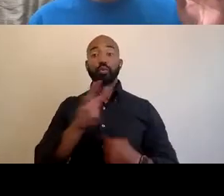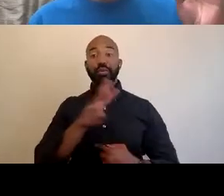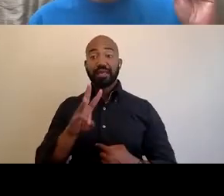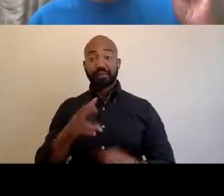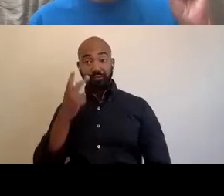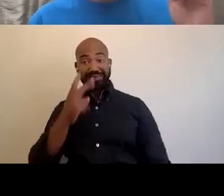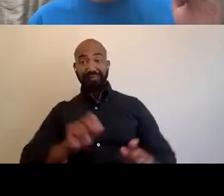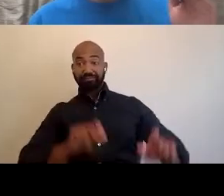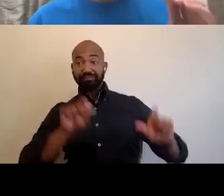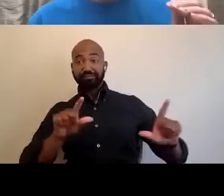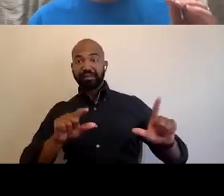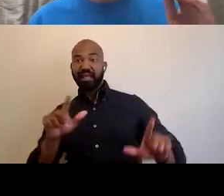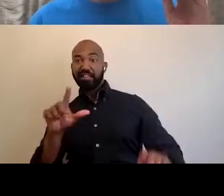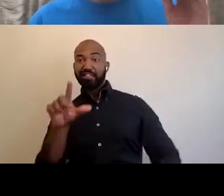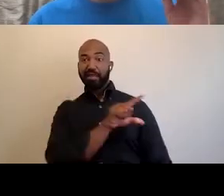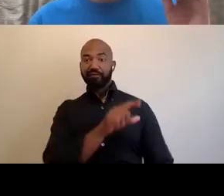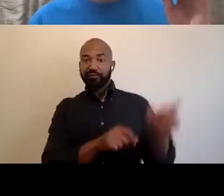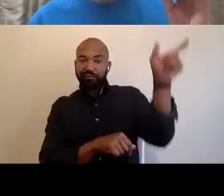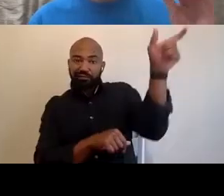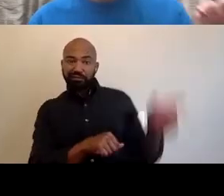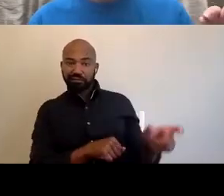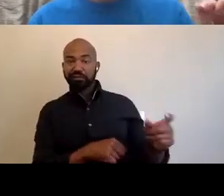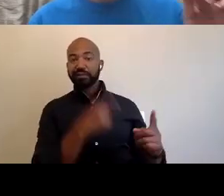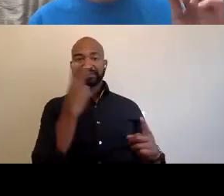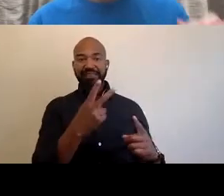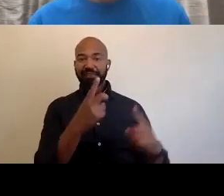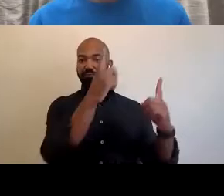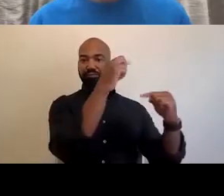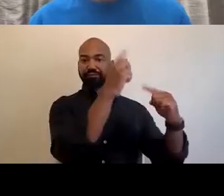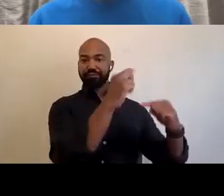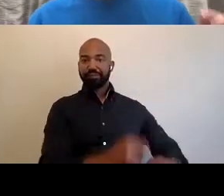you can see all the different topics that it goes over.